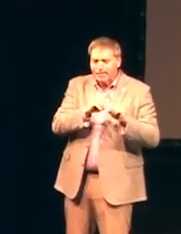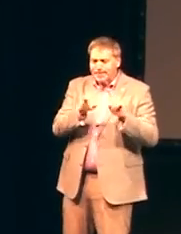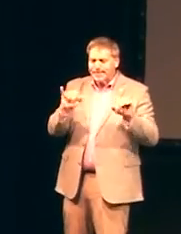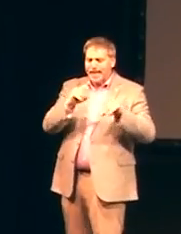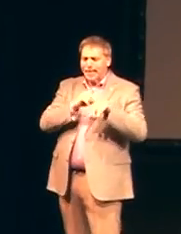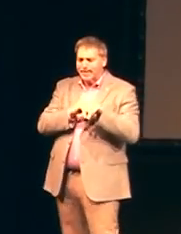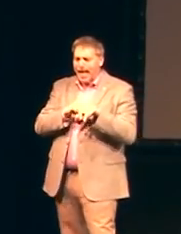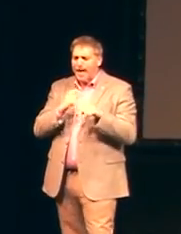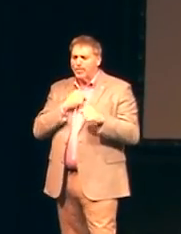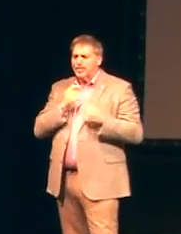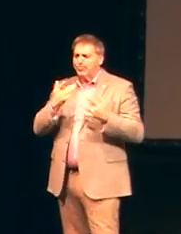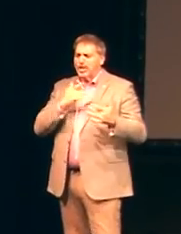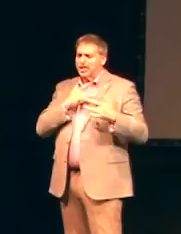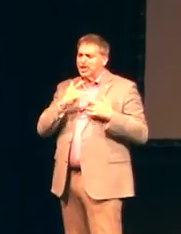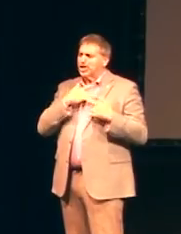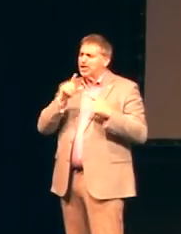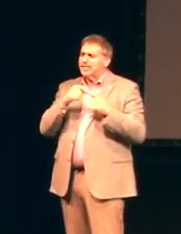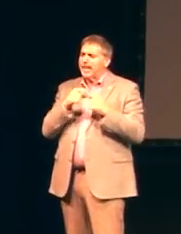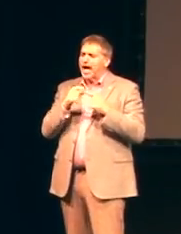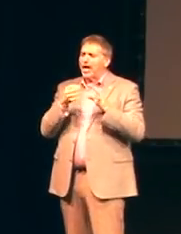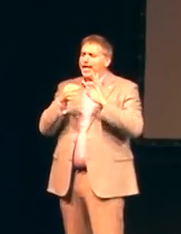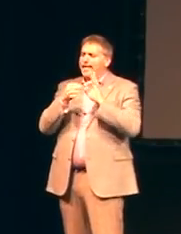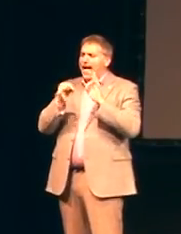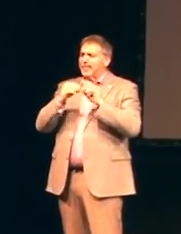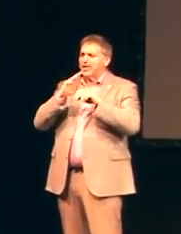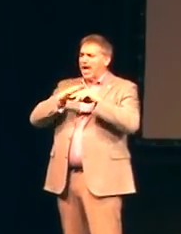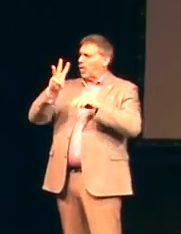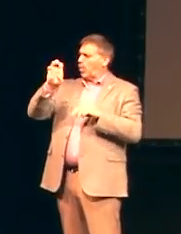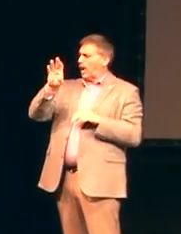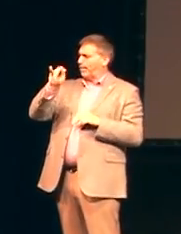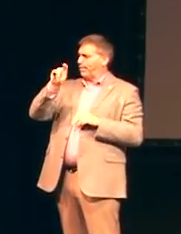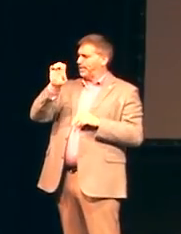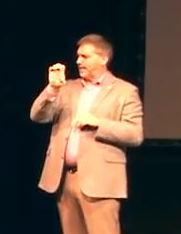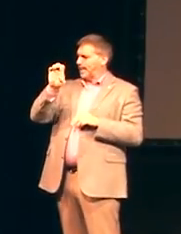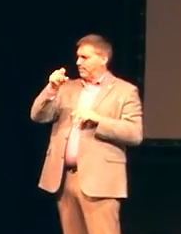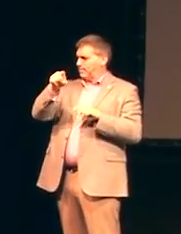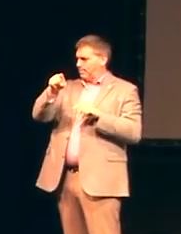provide access to students and at the same time, we were concerned about captioning on